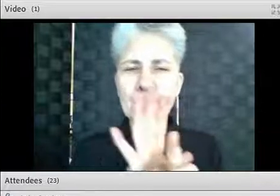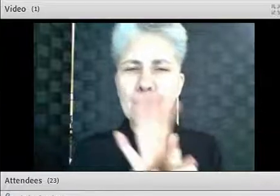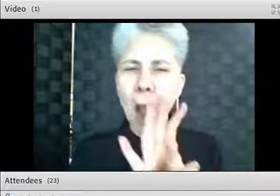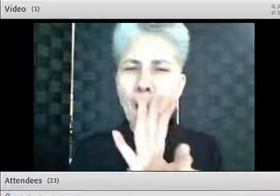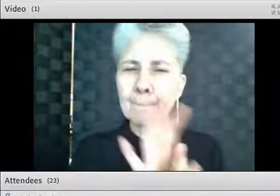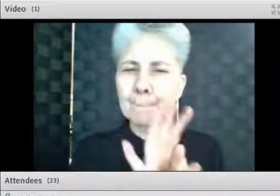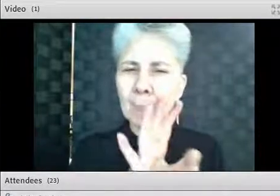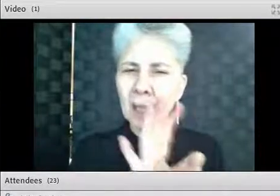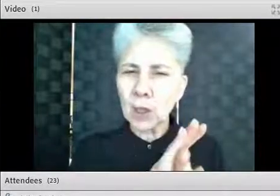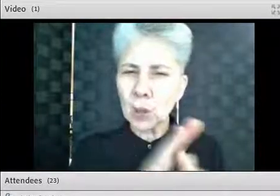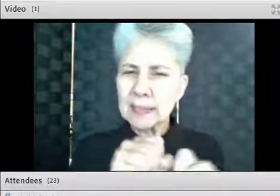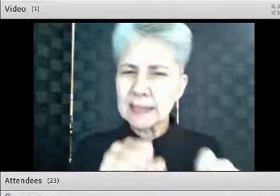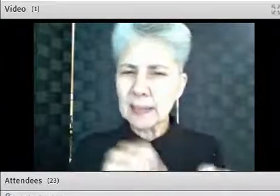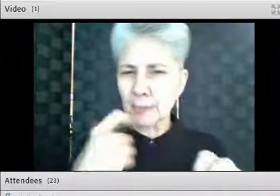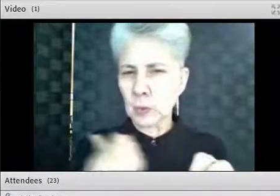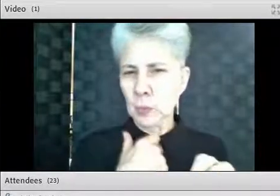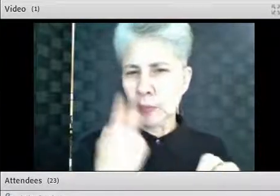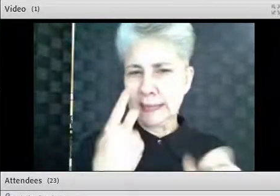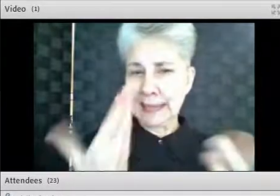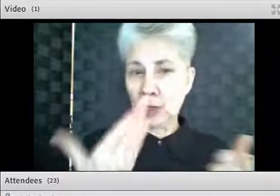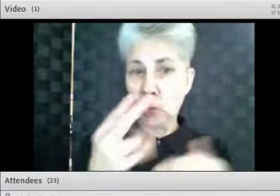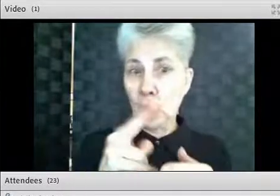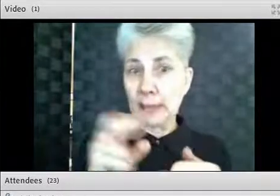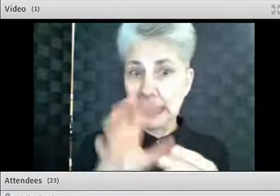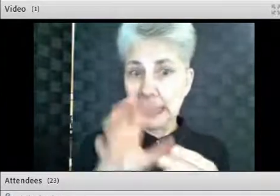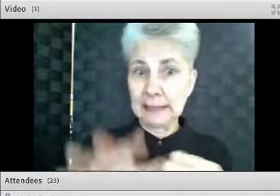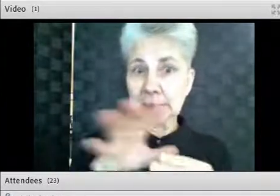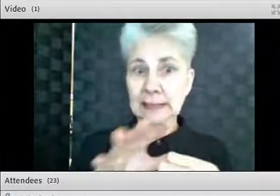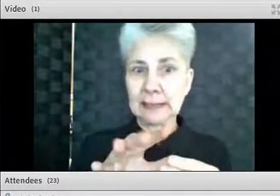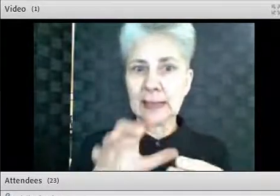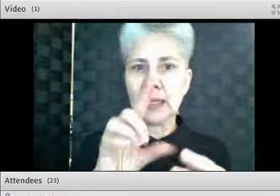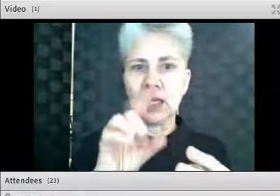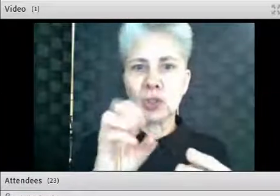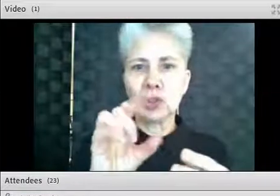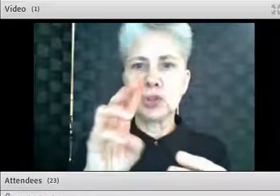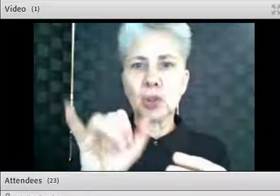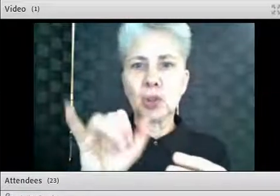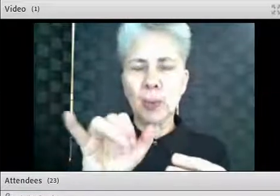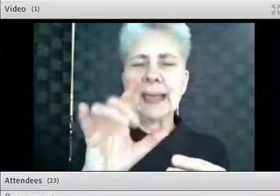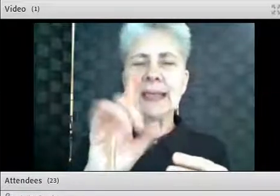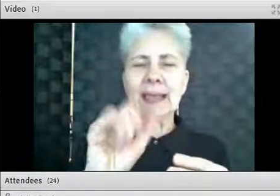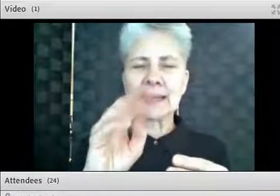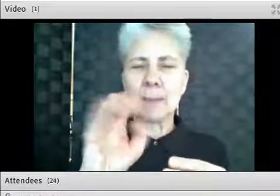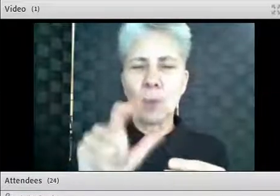that we'll see, in the United States at least, are the Dewey Decimal Classification, or DDC for short,